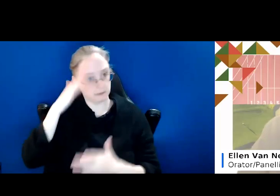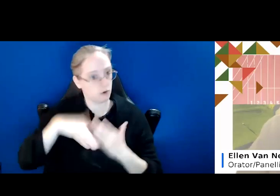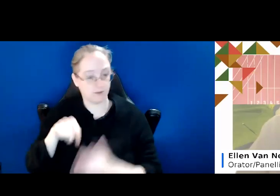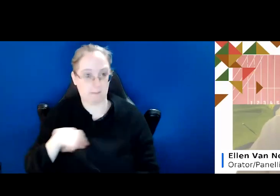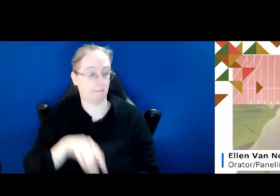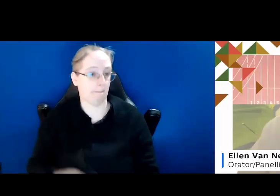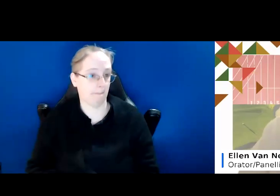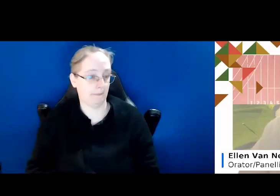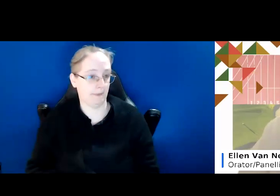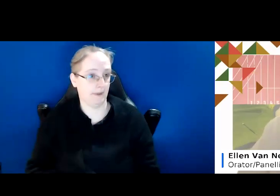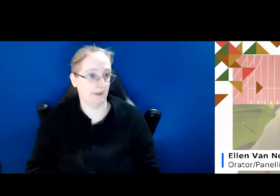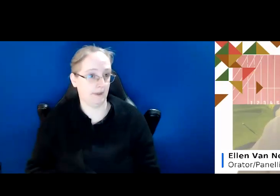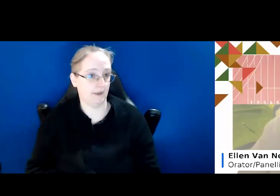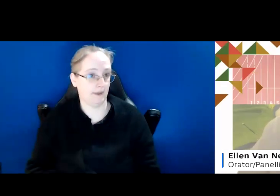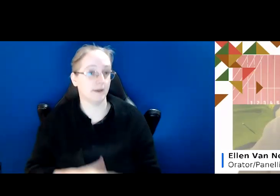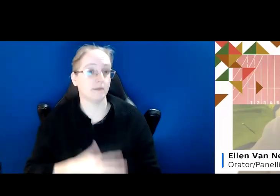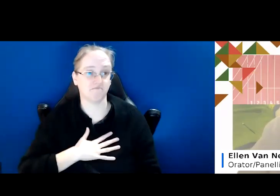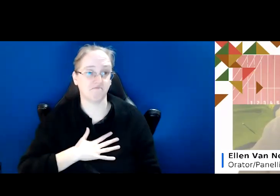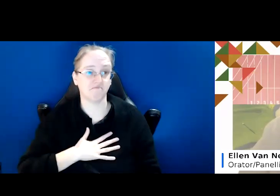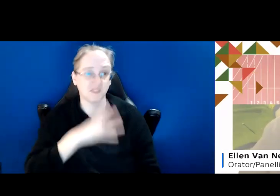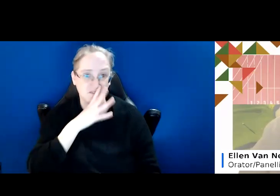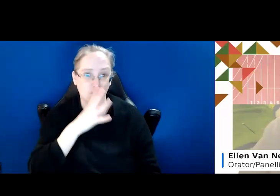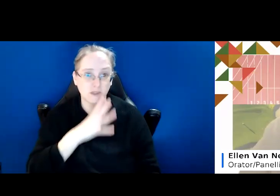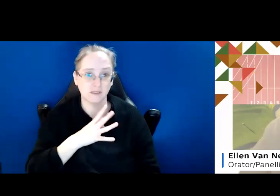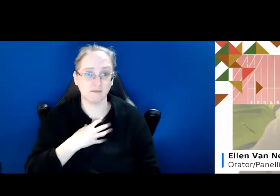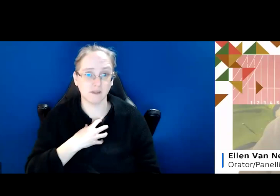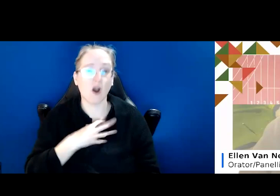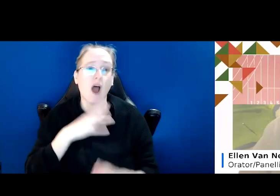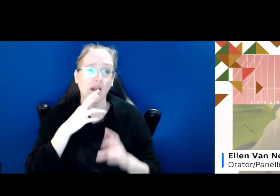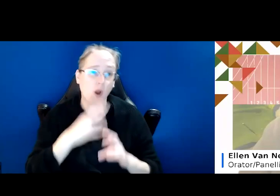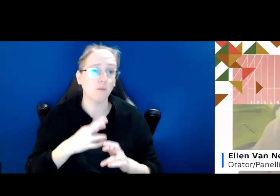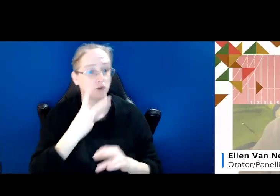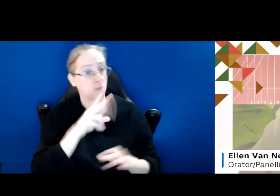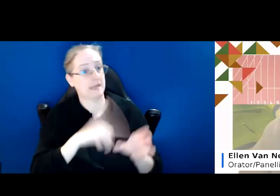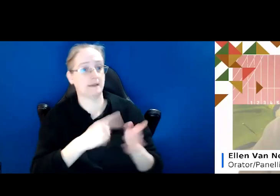would have hoped that 20 years later, our society would have changed.